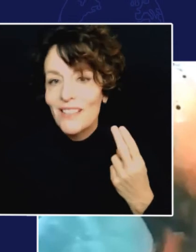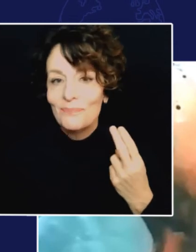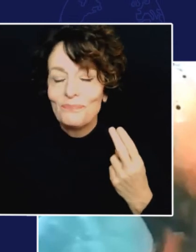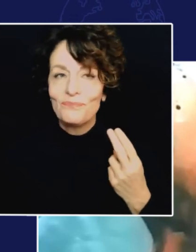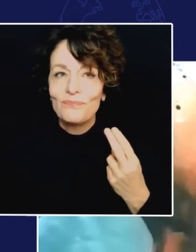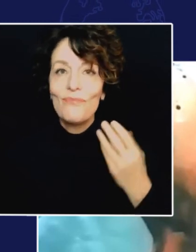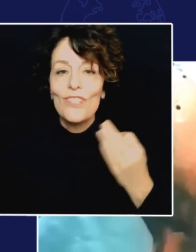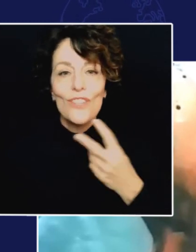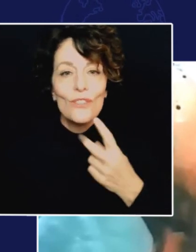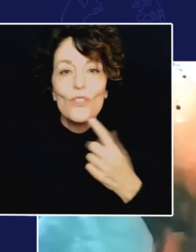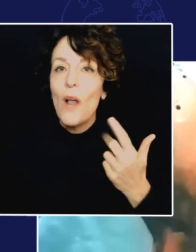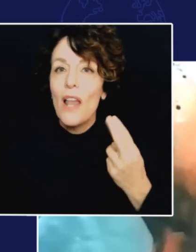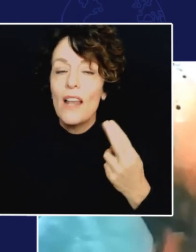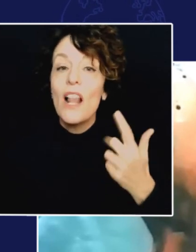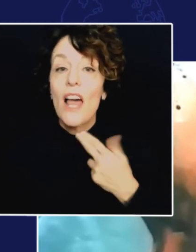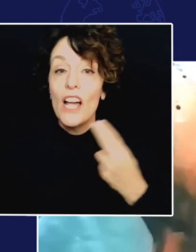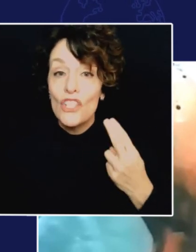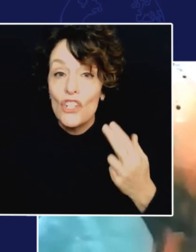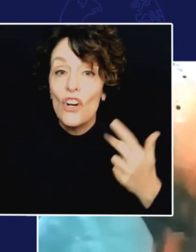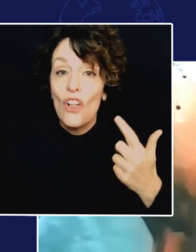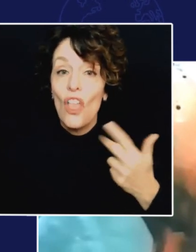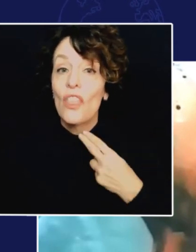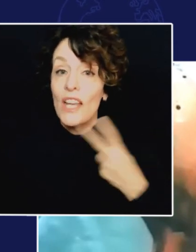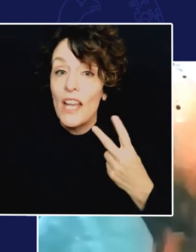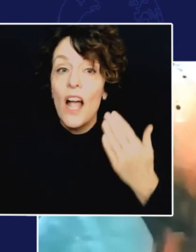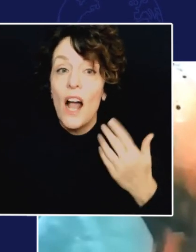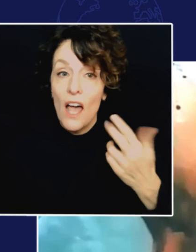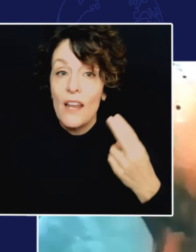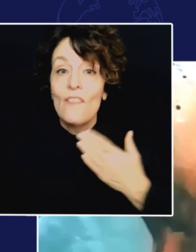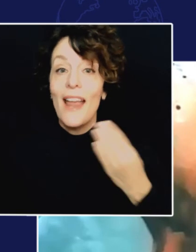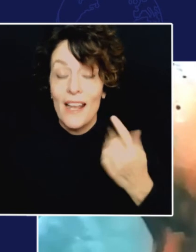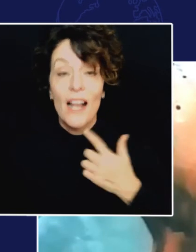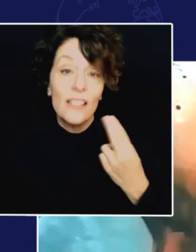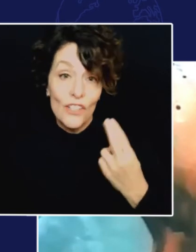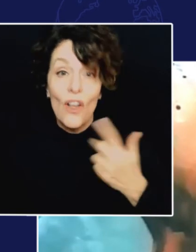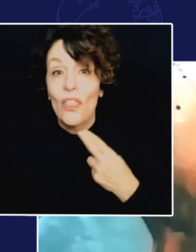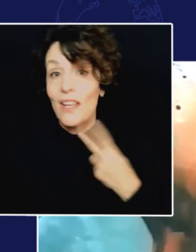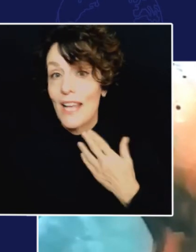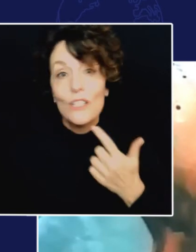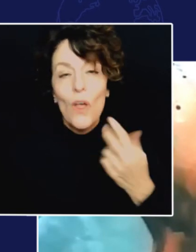And so you do a lot of logical thinking, a lot of analytical thinking,